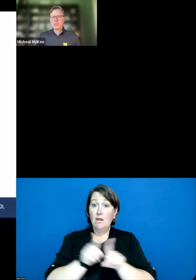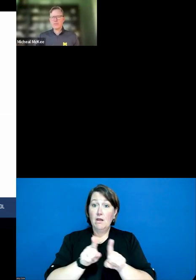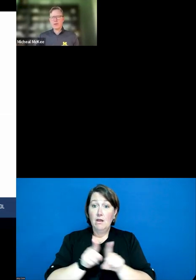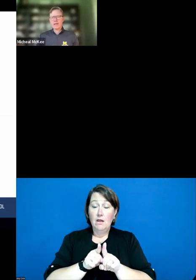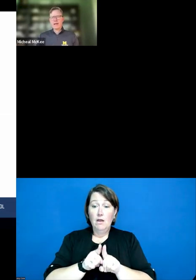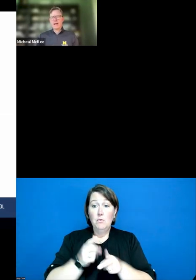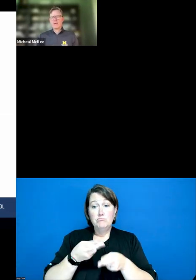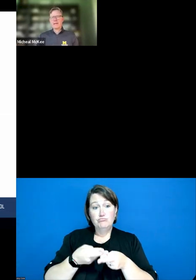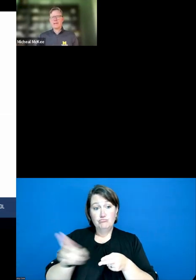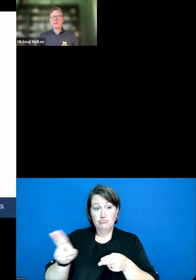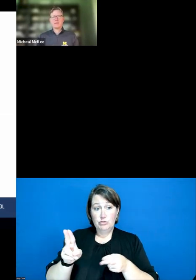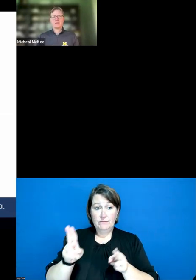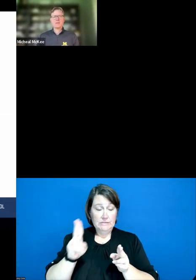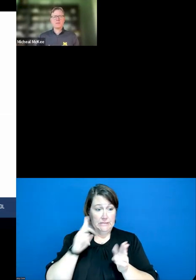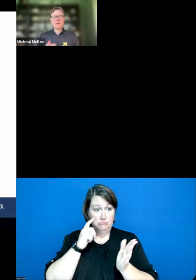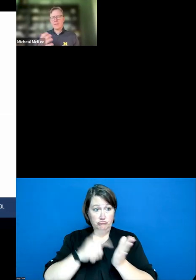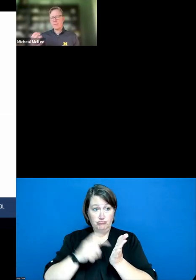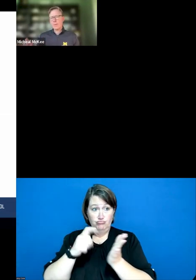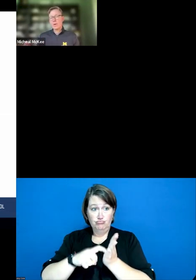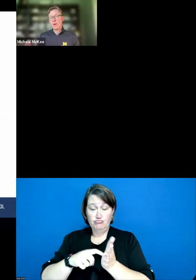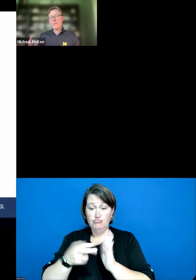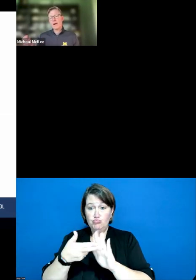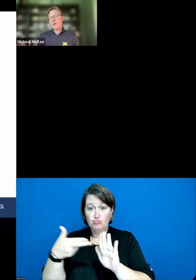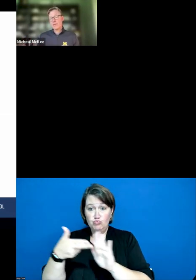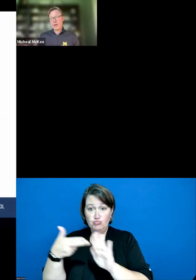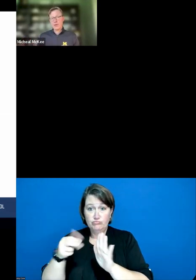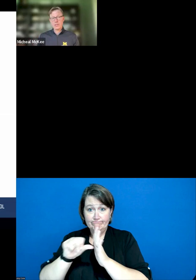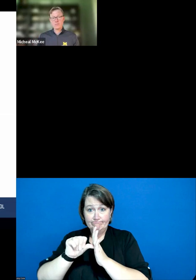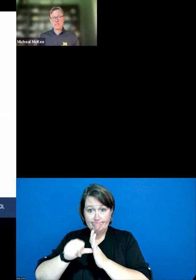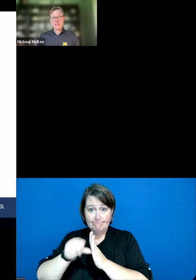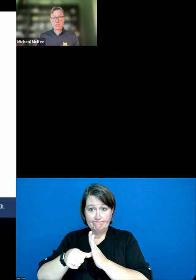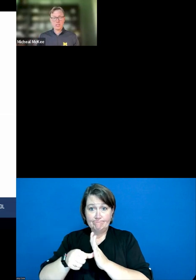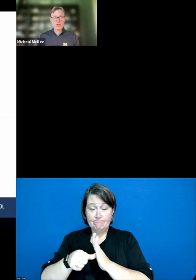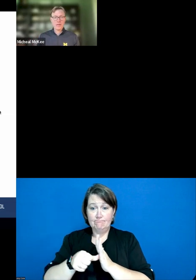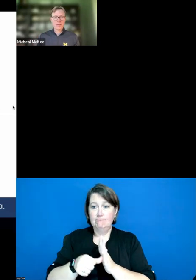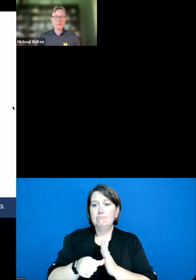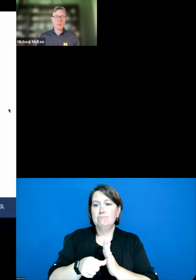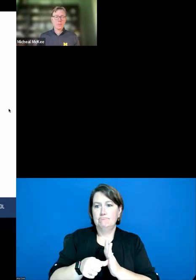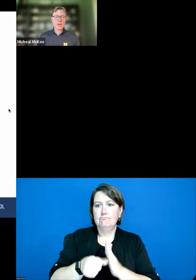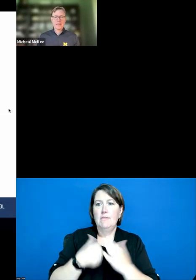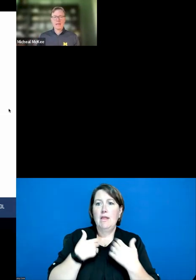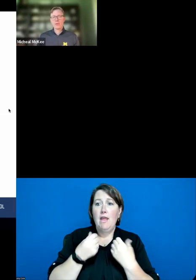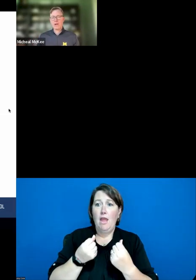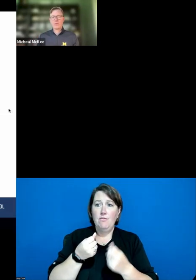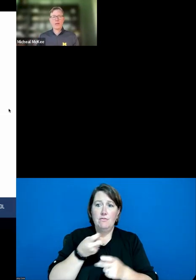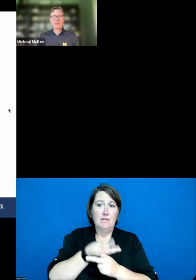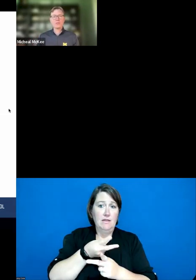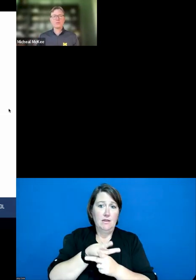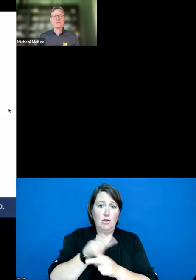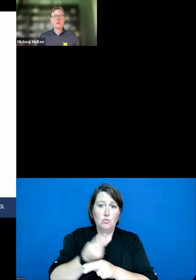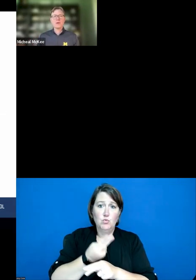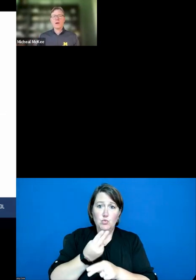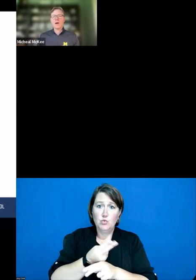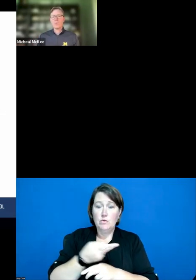briefly highlight a bit more on the healthcare utilization area. So Perinatal healthcare use,